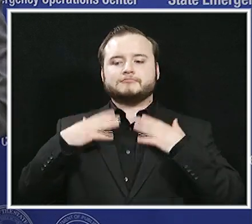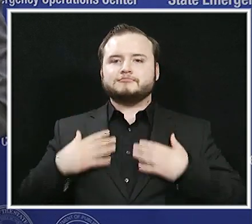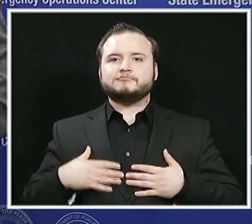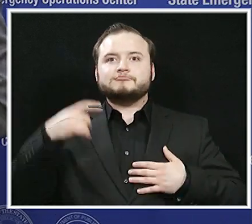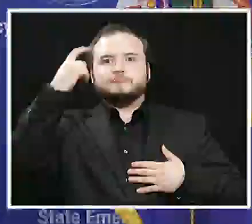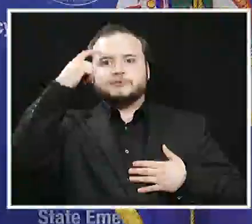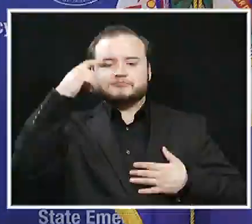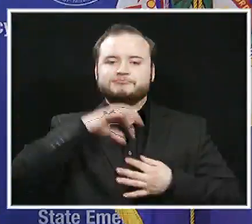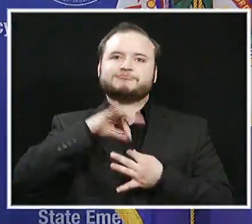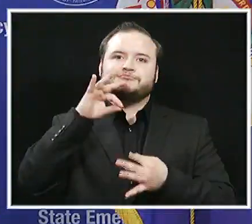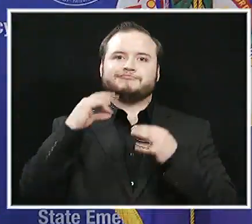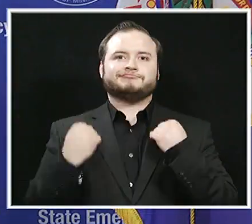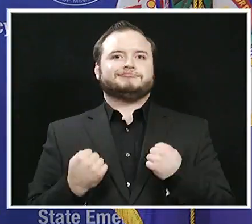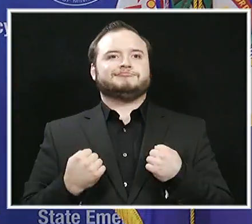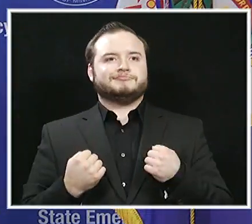Not yet at this time, but, again, I would go back to my